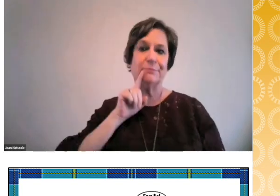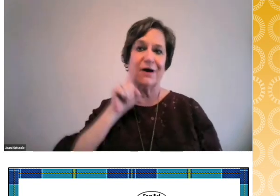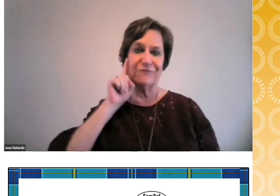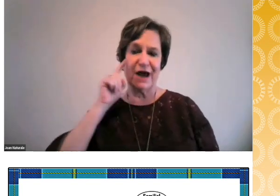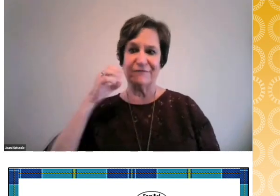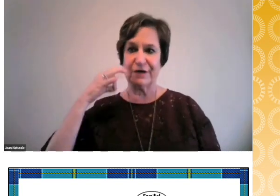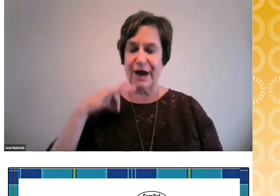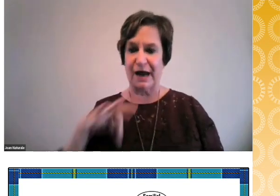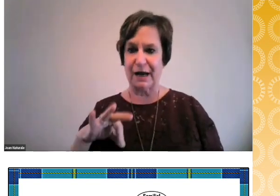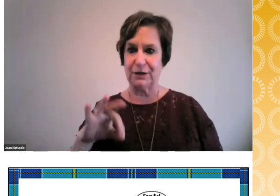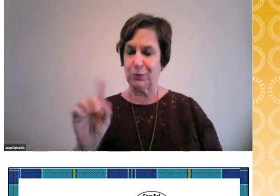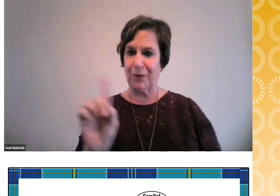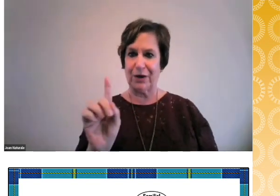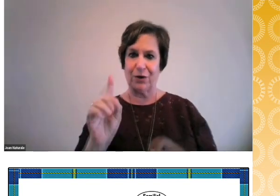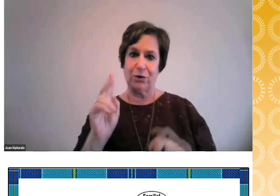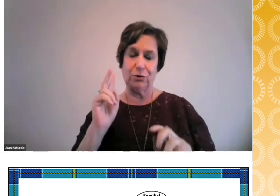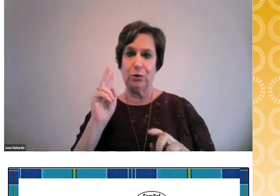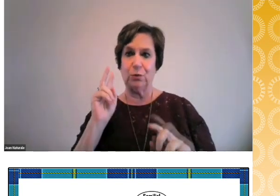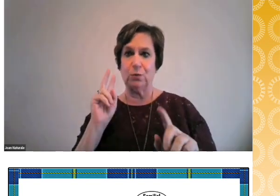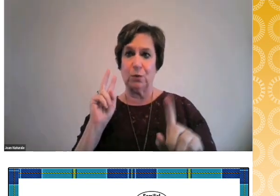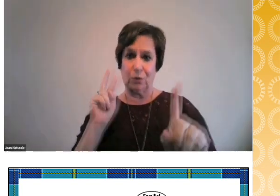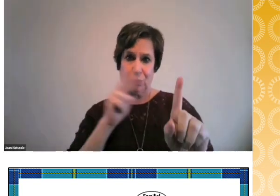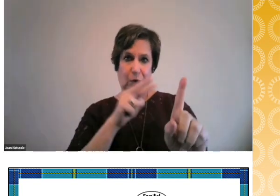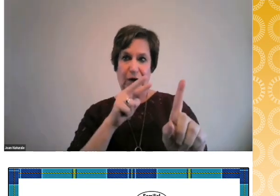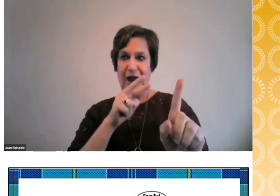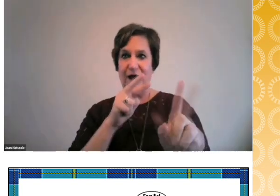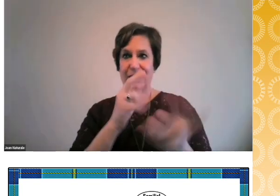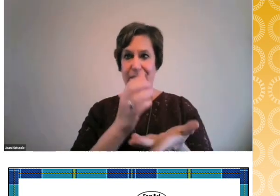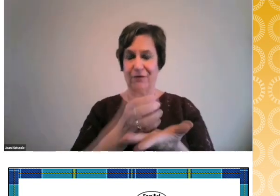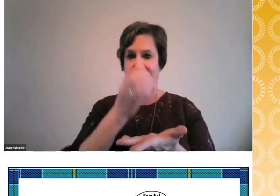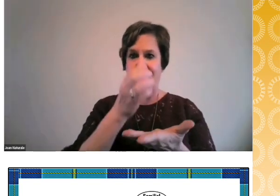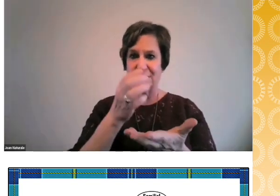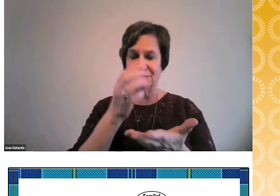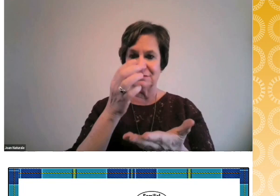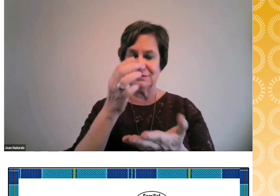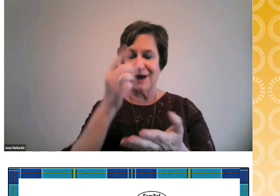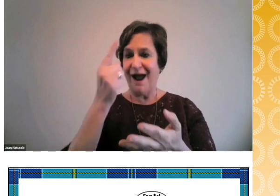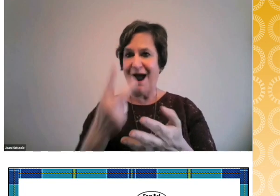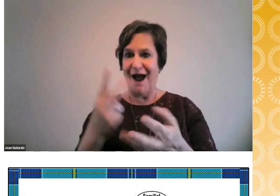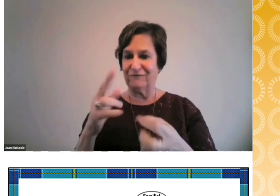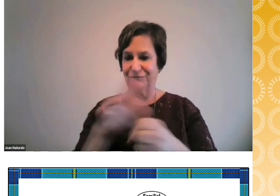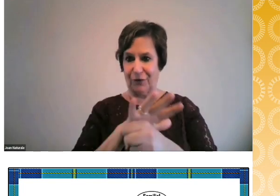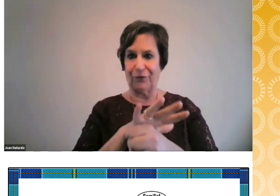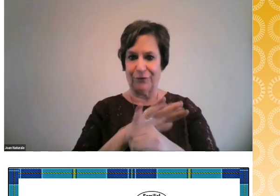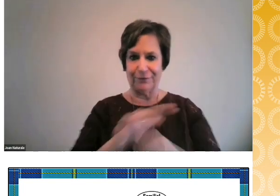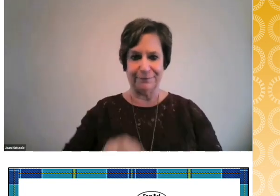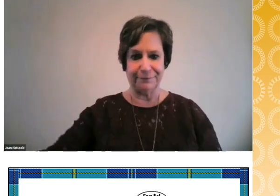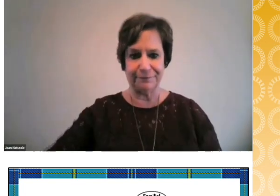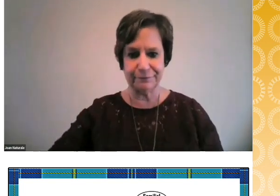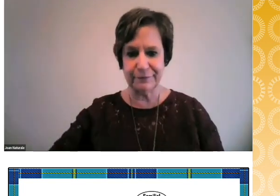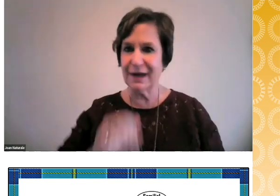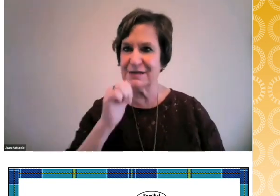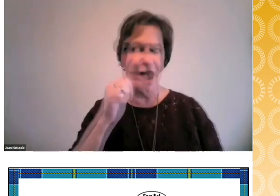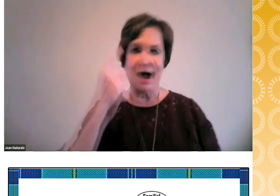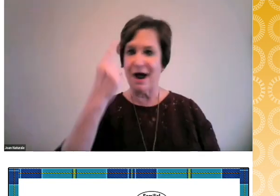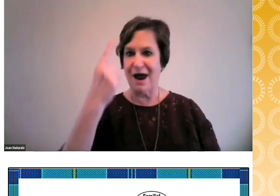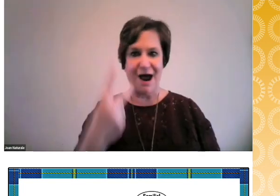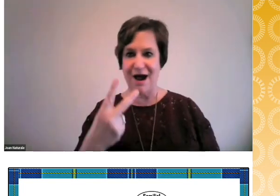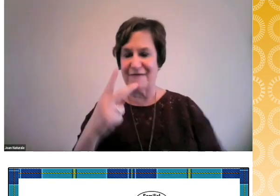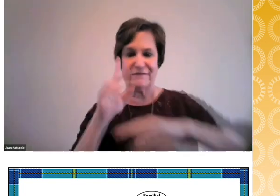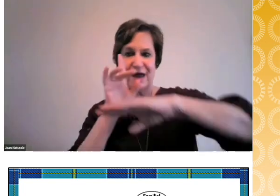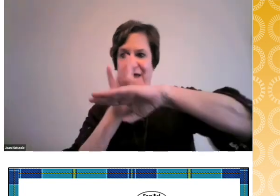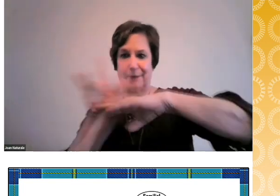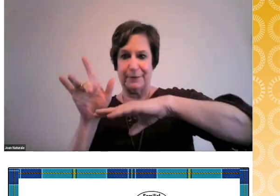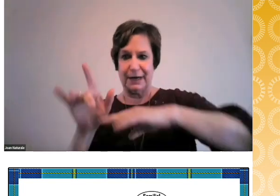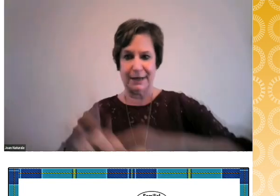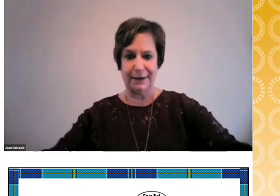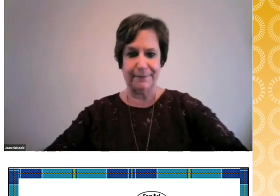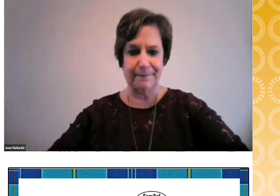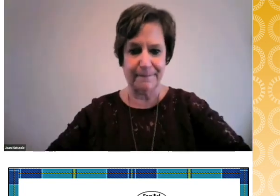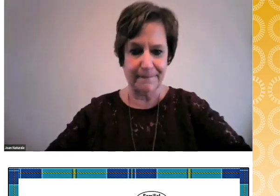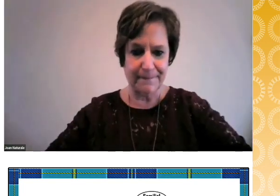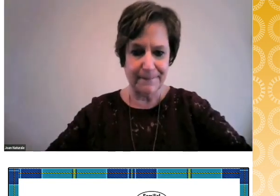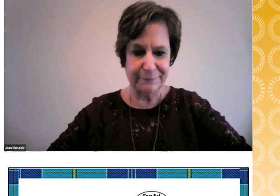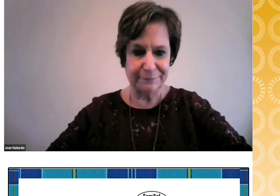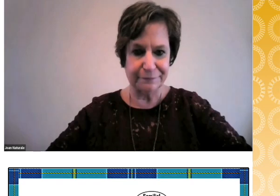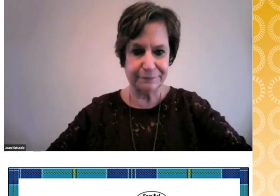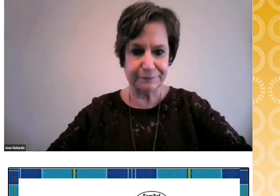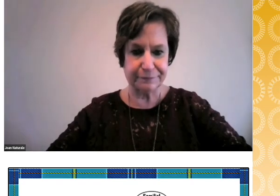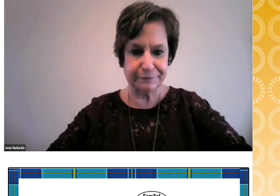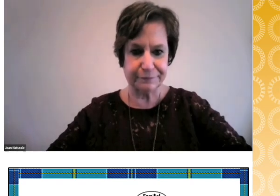This is a similar concept of deaf gain when we look at the cup as half full, not half empty.